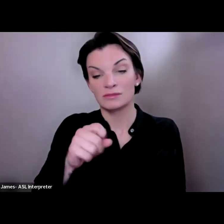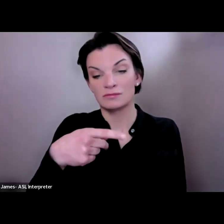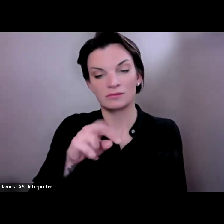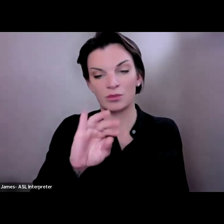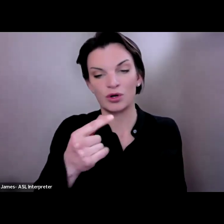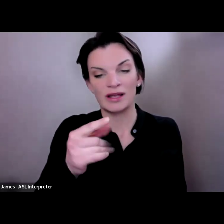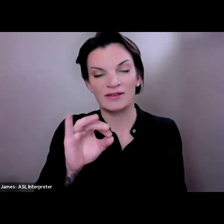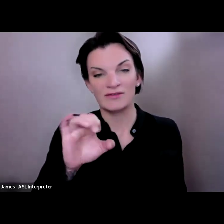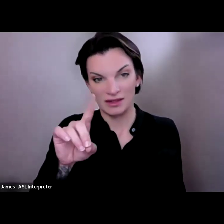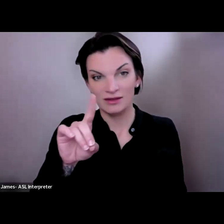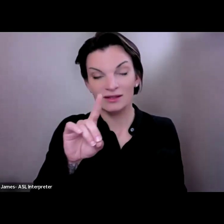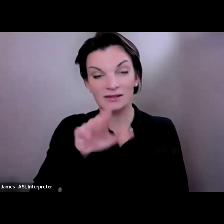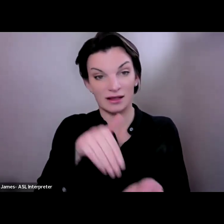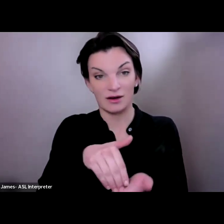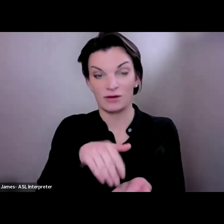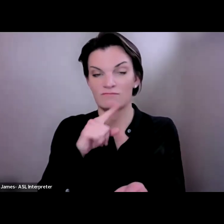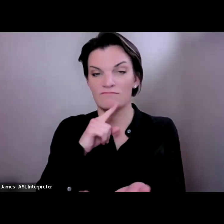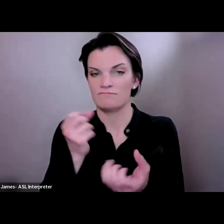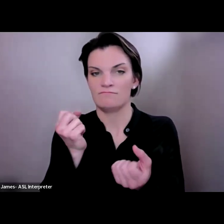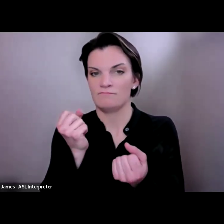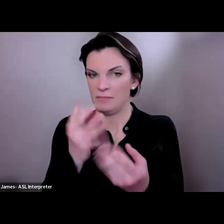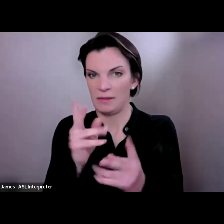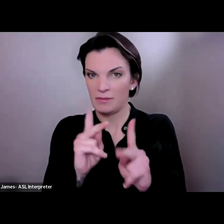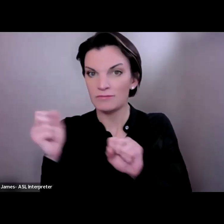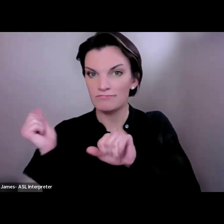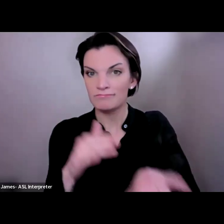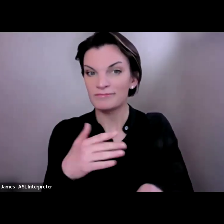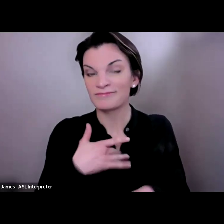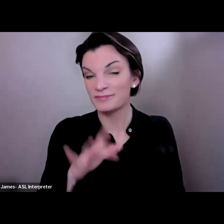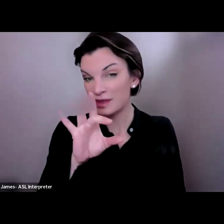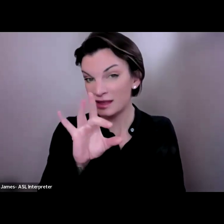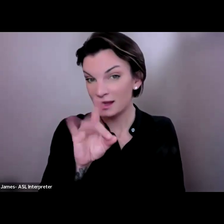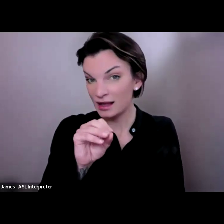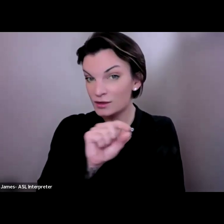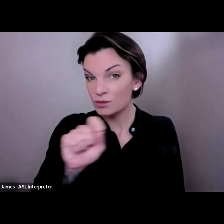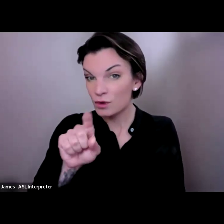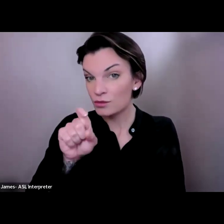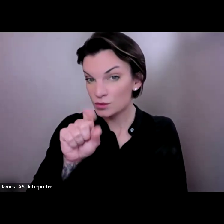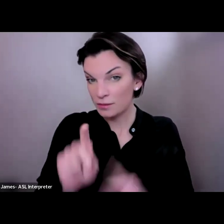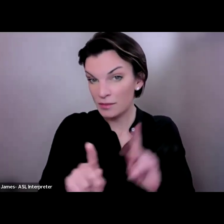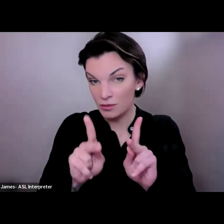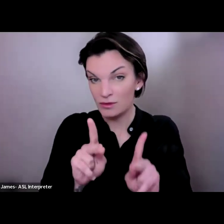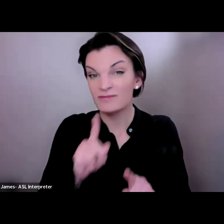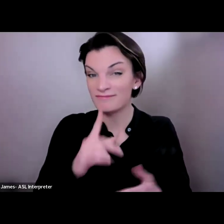often out of. We see 80 to 120 people every day. Largely, those folks are unhoused, but we